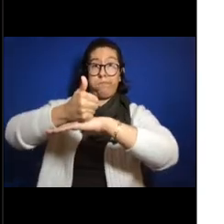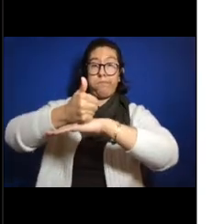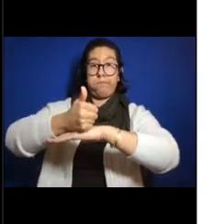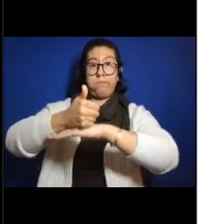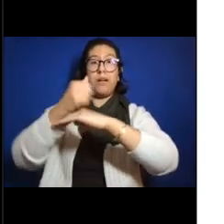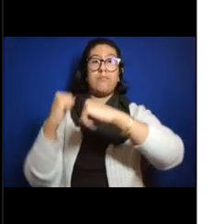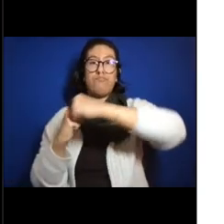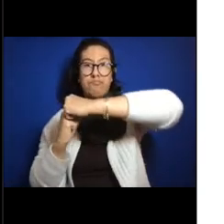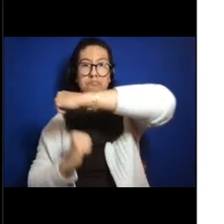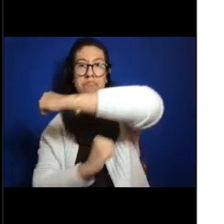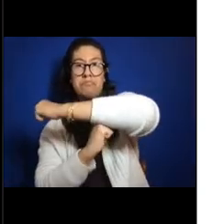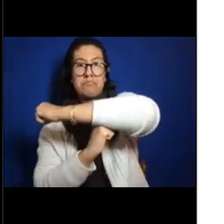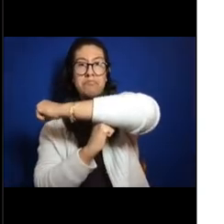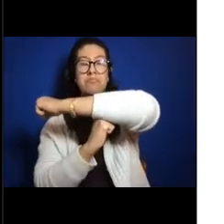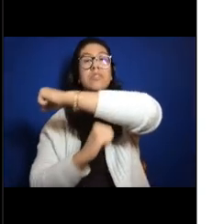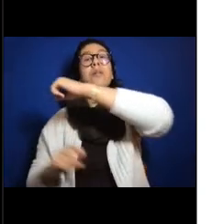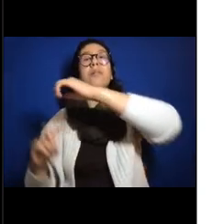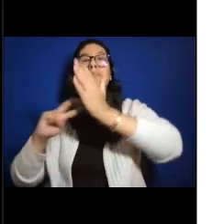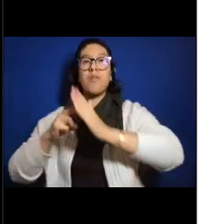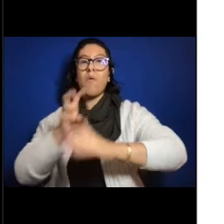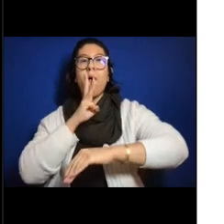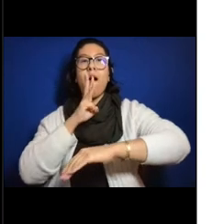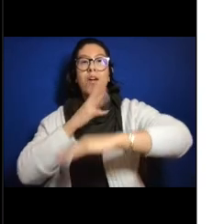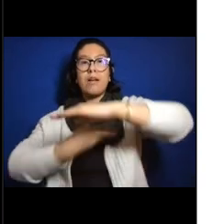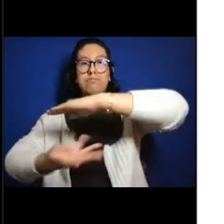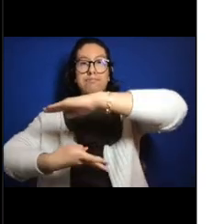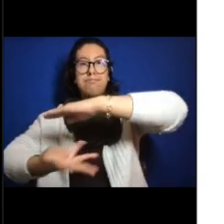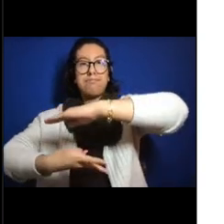Oh, Bodie says put drains in the concrete. That's a good idea for flooding.